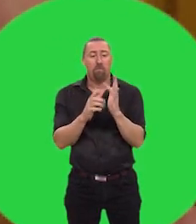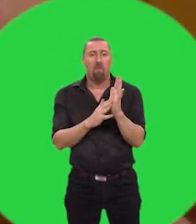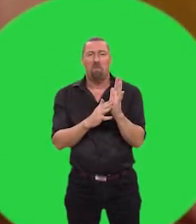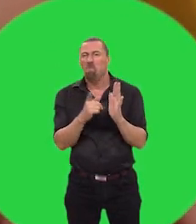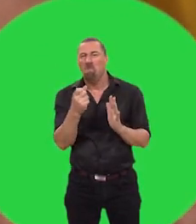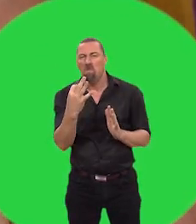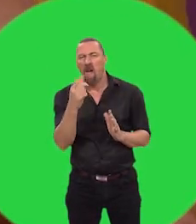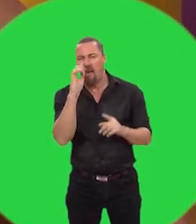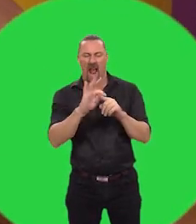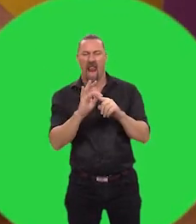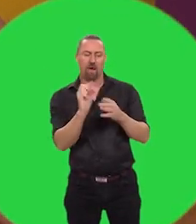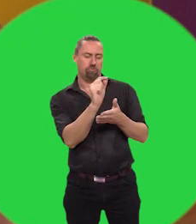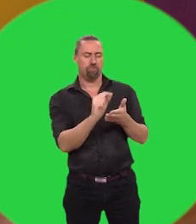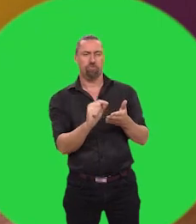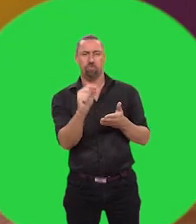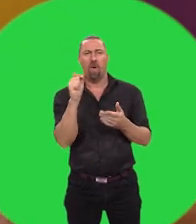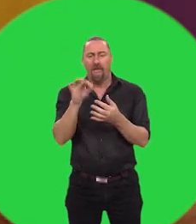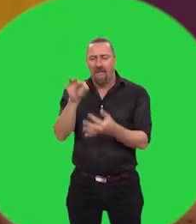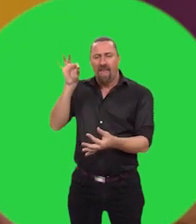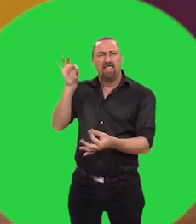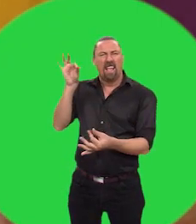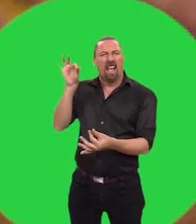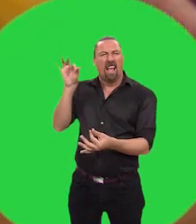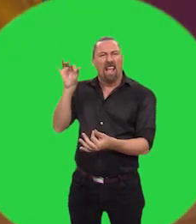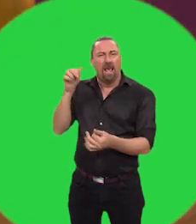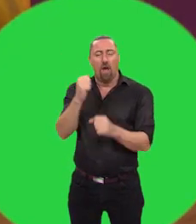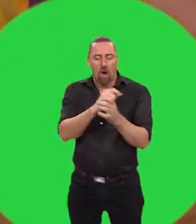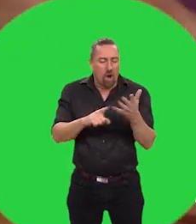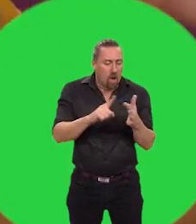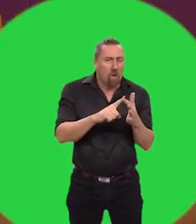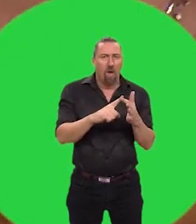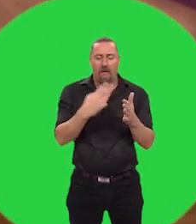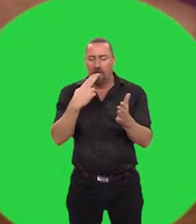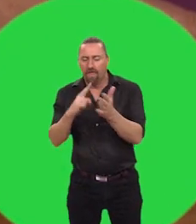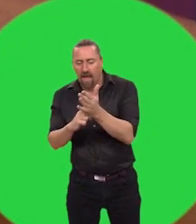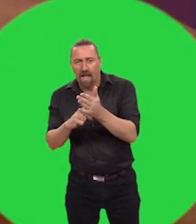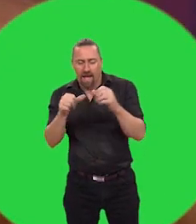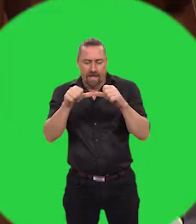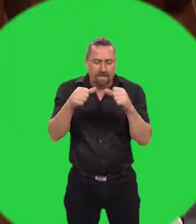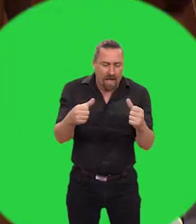just a colored pen and some nail sticks, plus plenty of glue, tack and tape to stick everything down with.